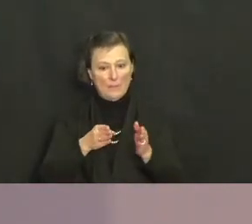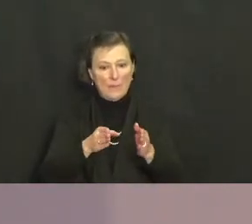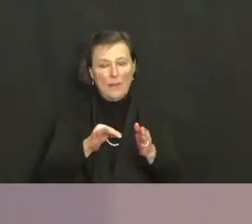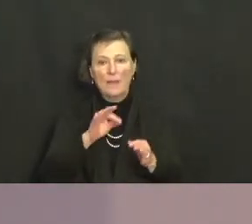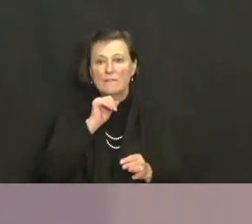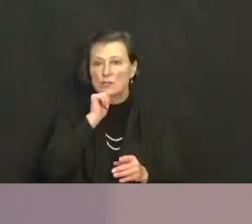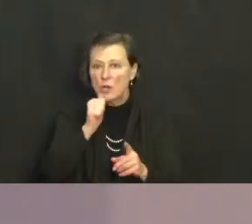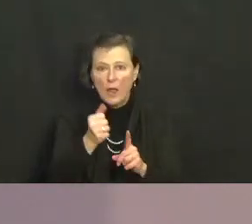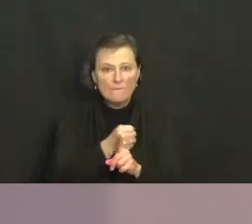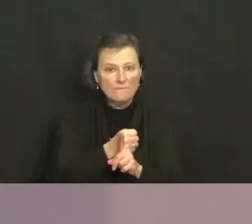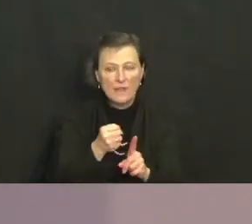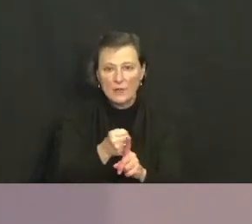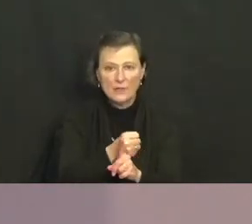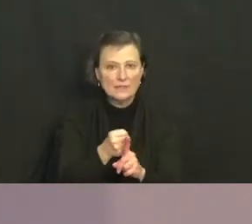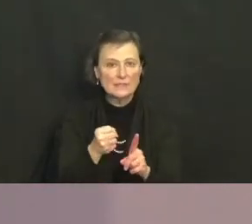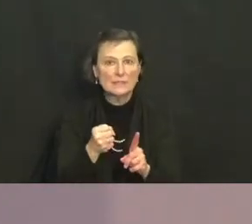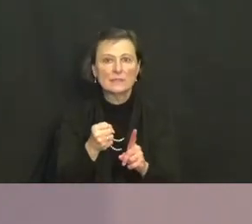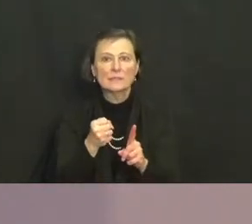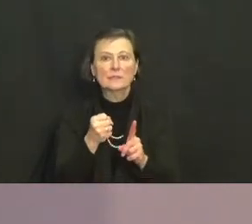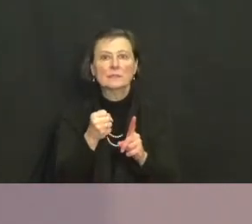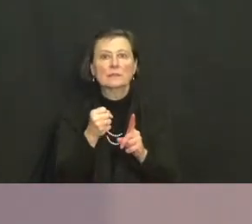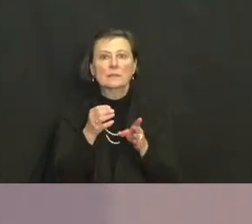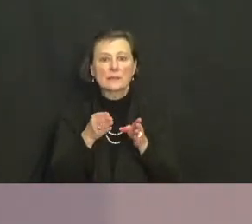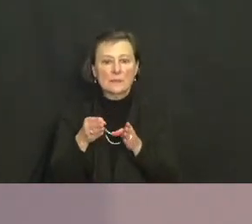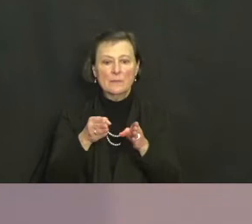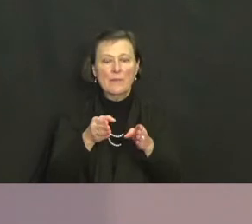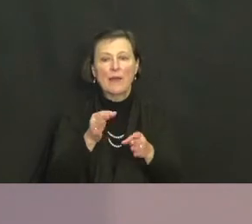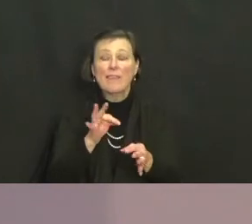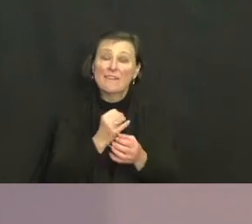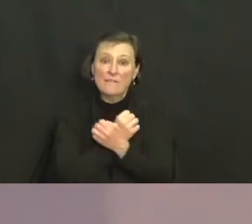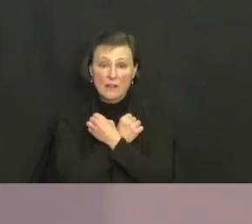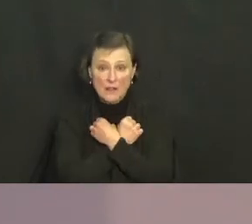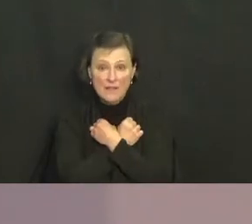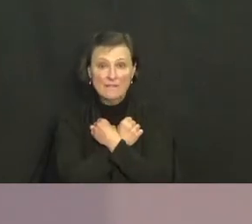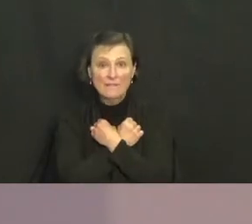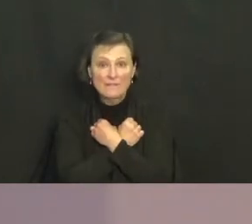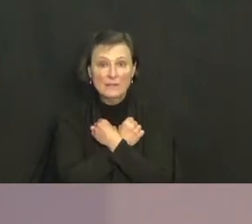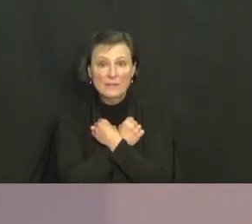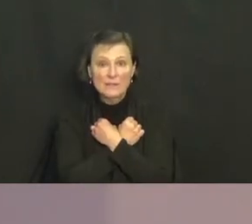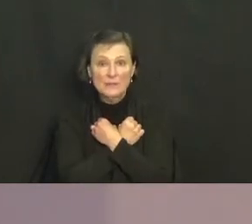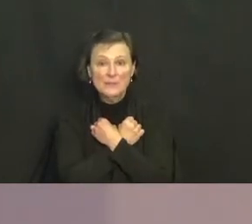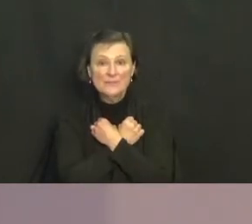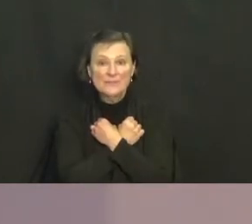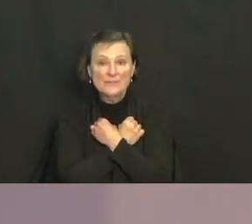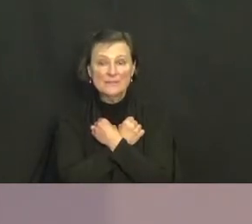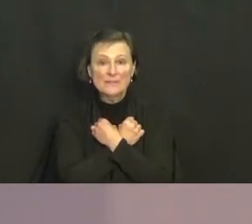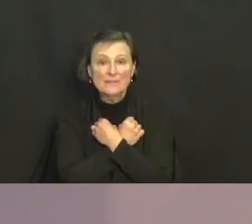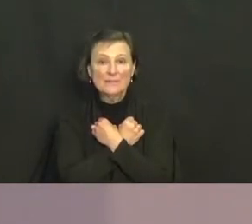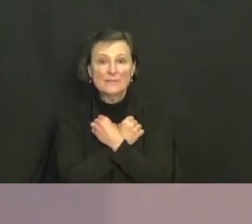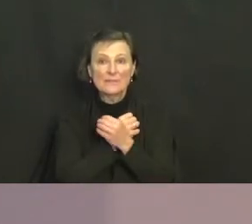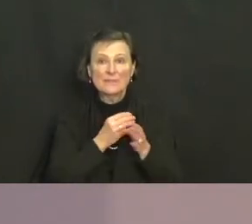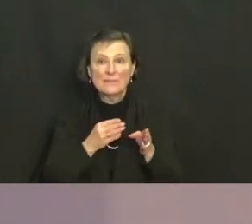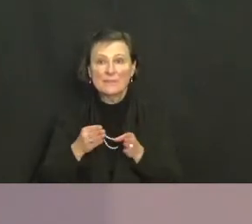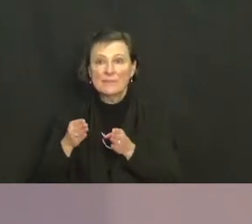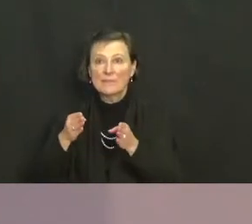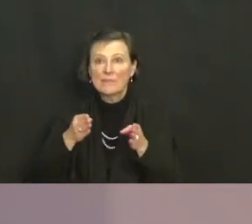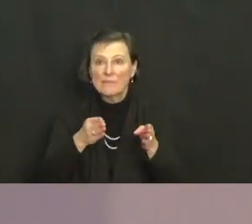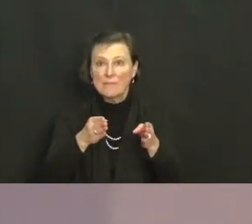It's a path of love. It's the path of hope.